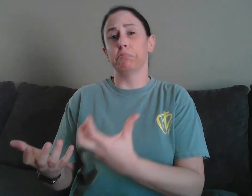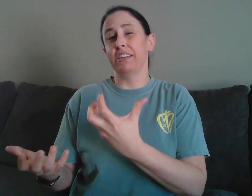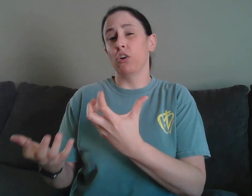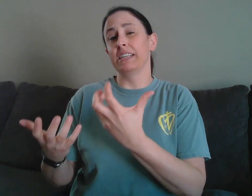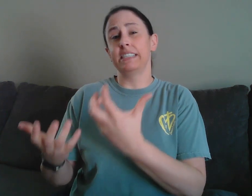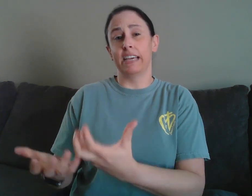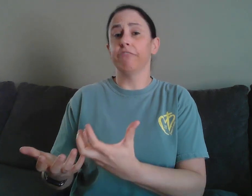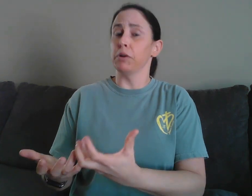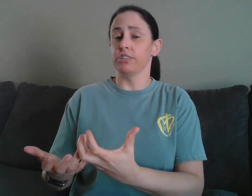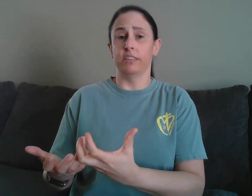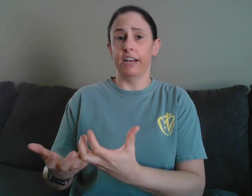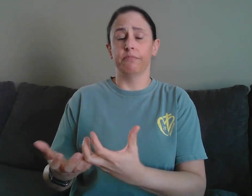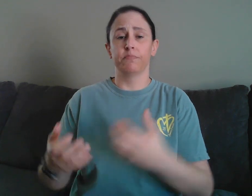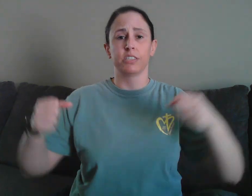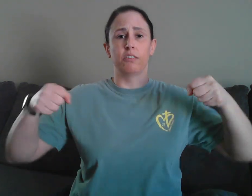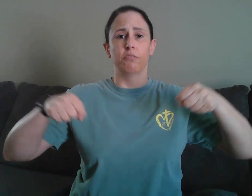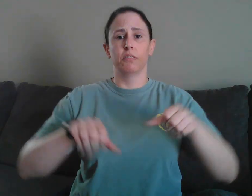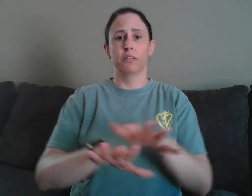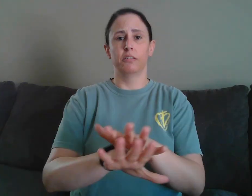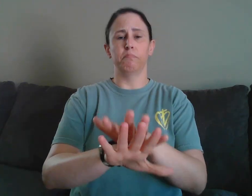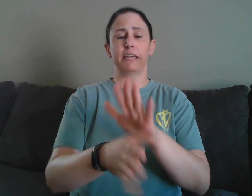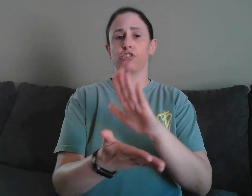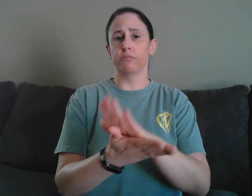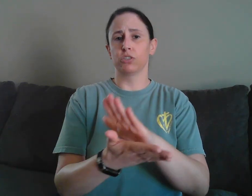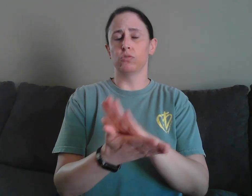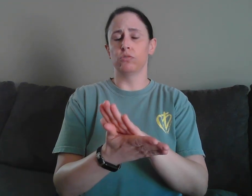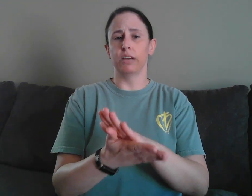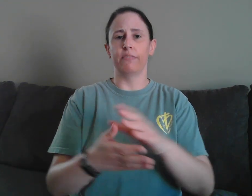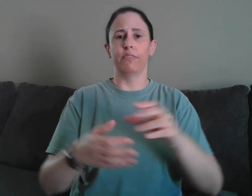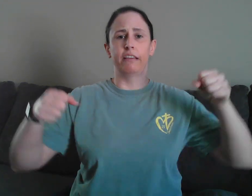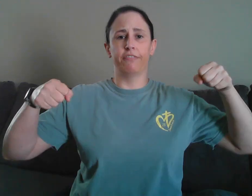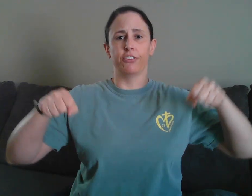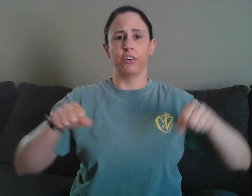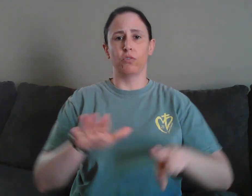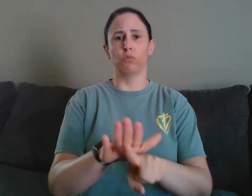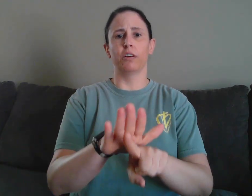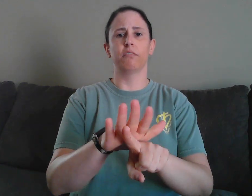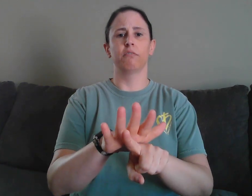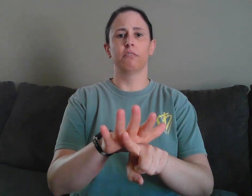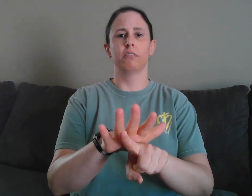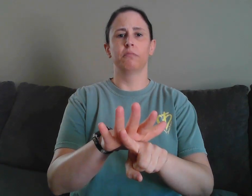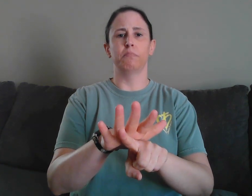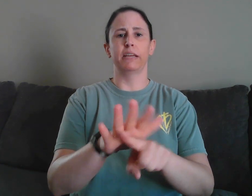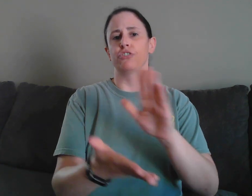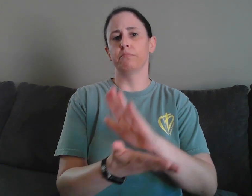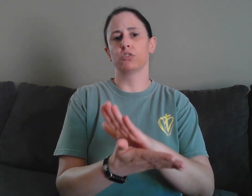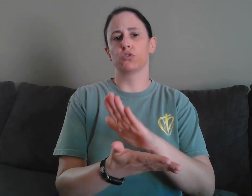probably the only deaf person there. So mainstream school and then if they're the only one mainstream